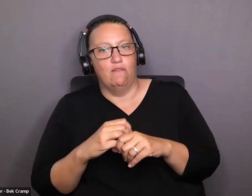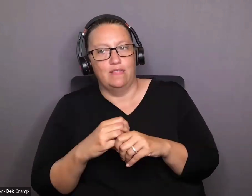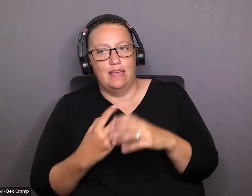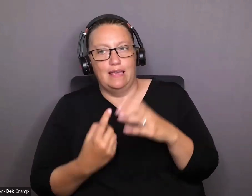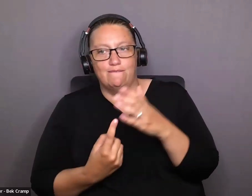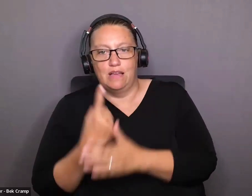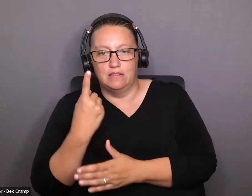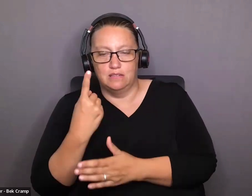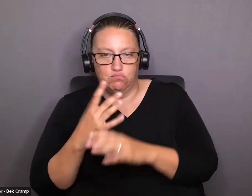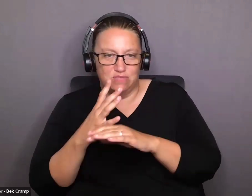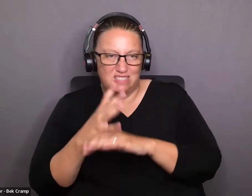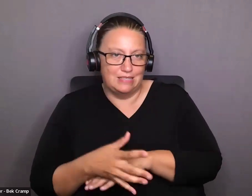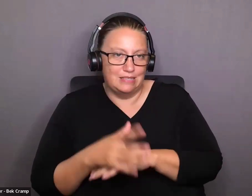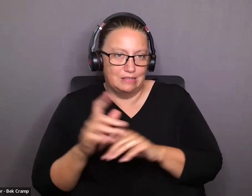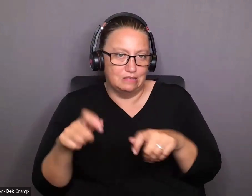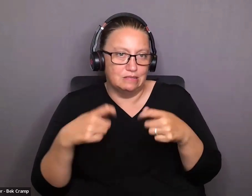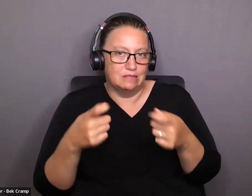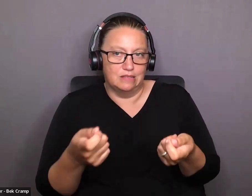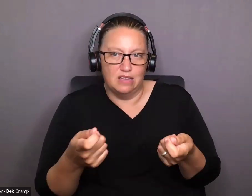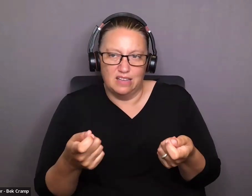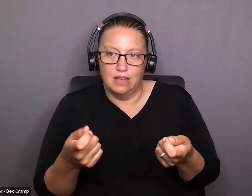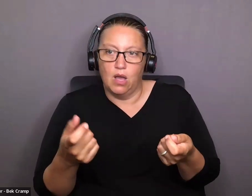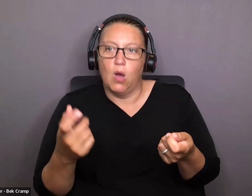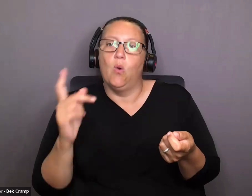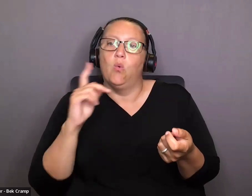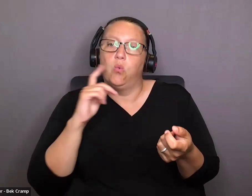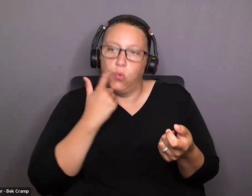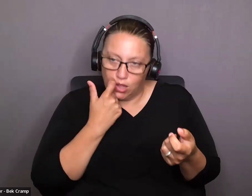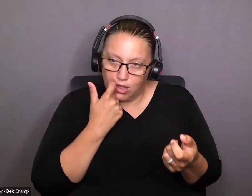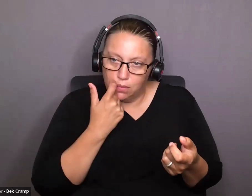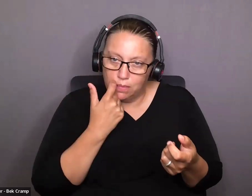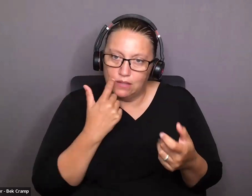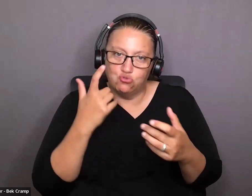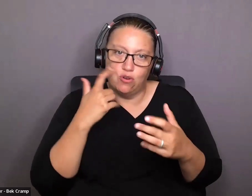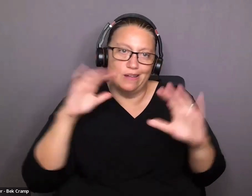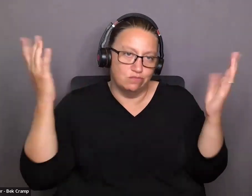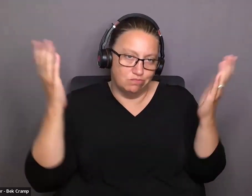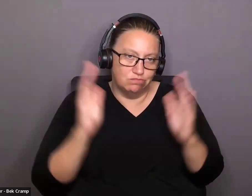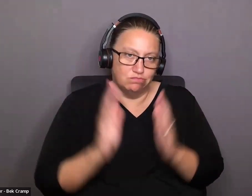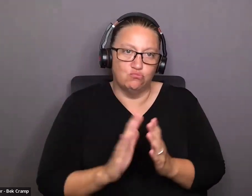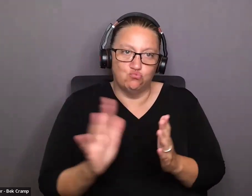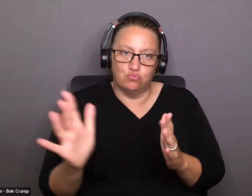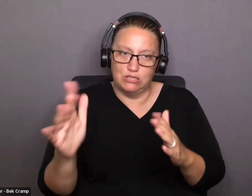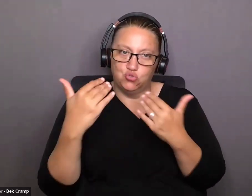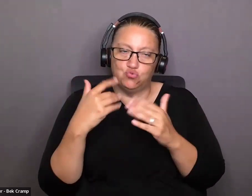efforts to eliminate restrictive practices. We'll also be including responses without